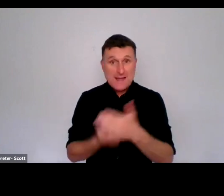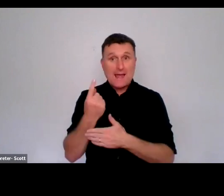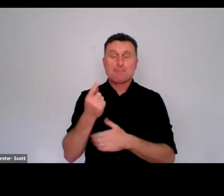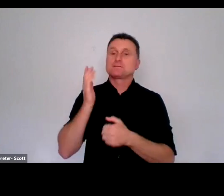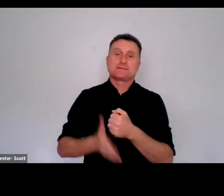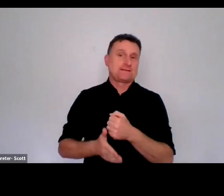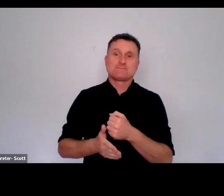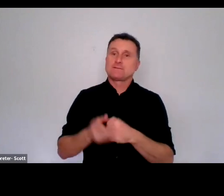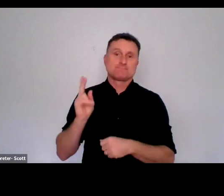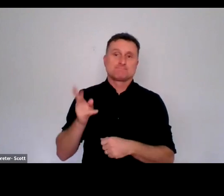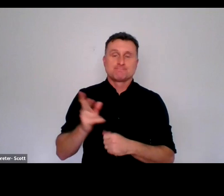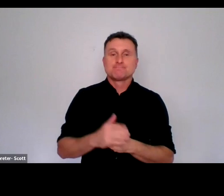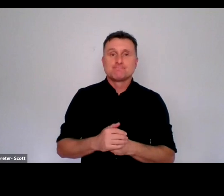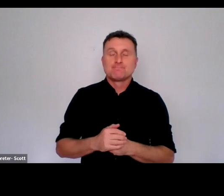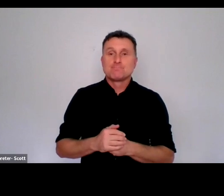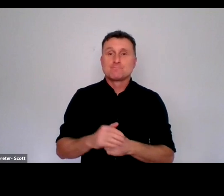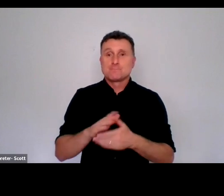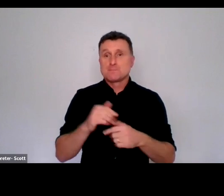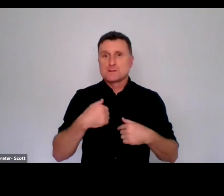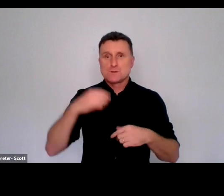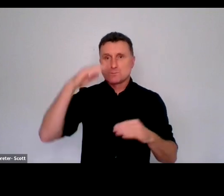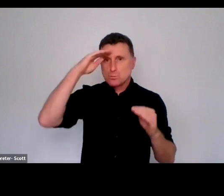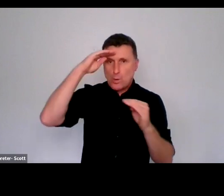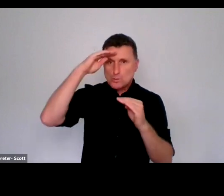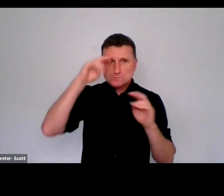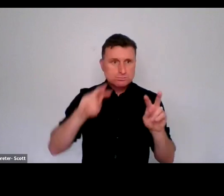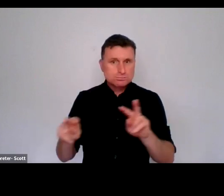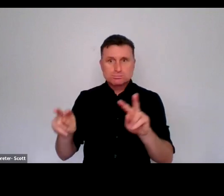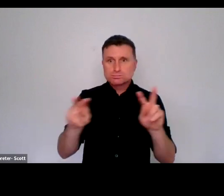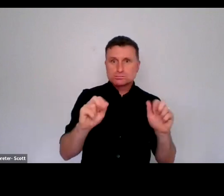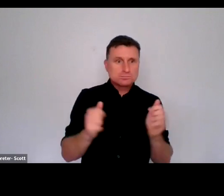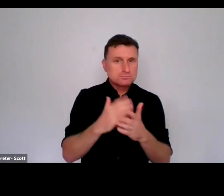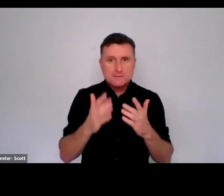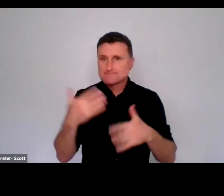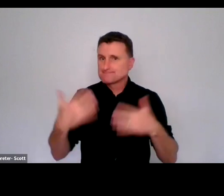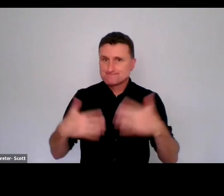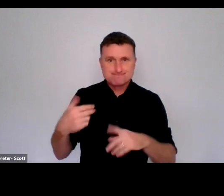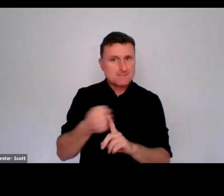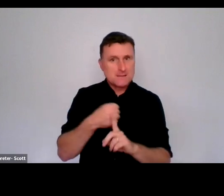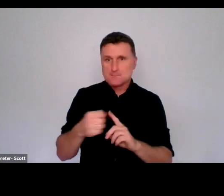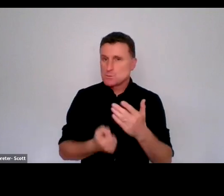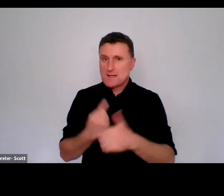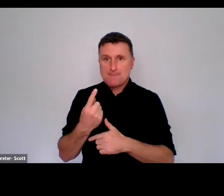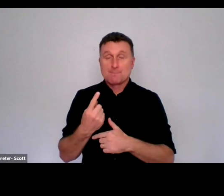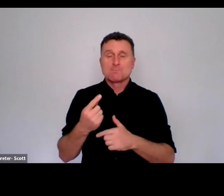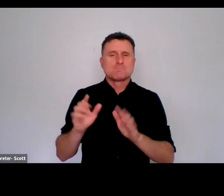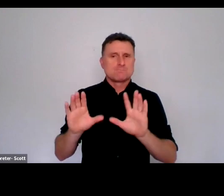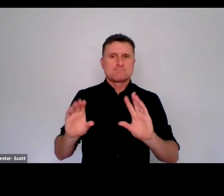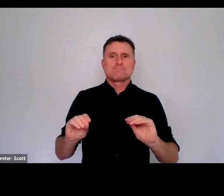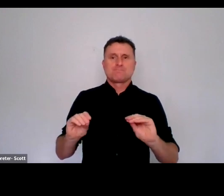under our watch. So we really committed to making sure that we work on safeguarding approaches, and that’s one of the responsibilities for us